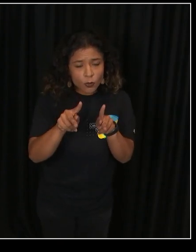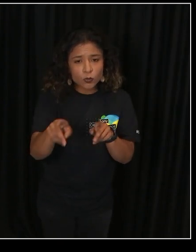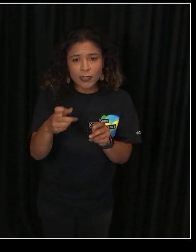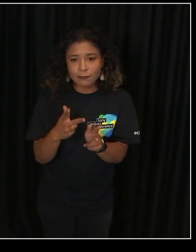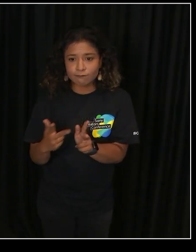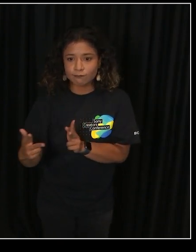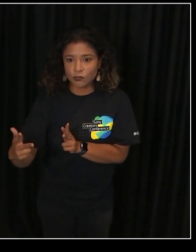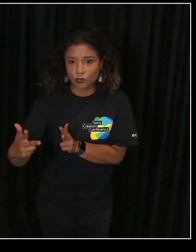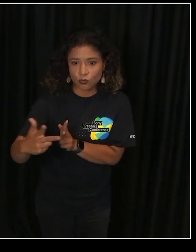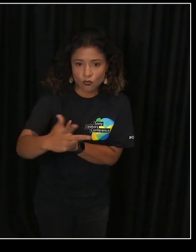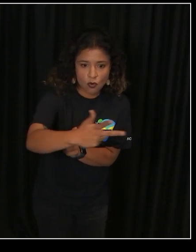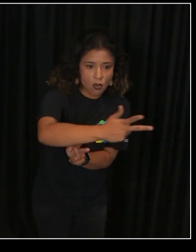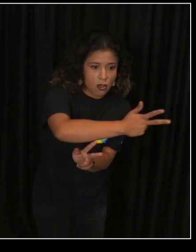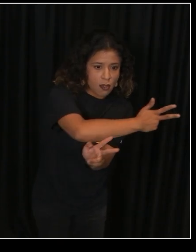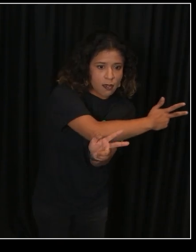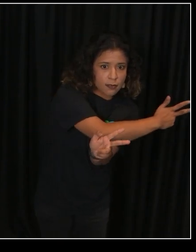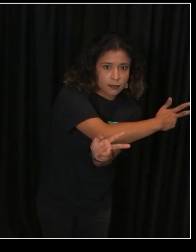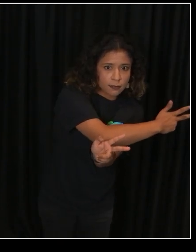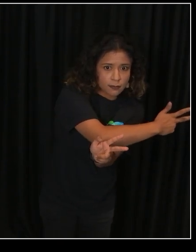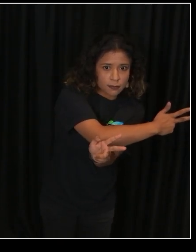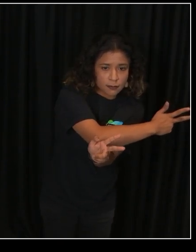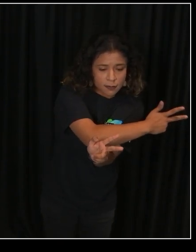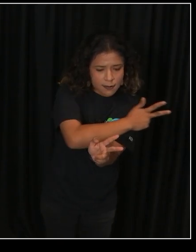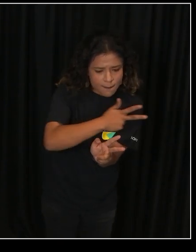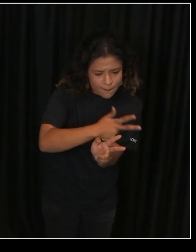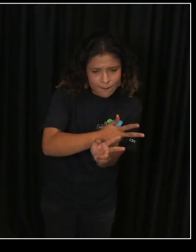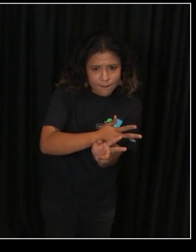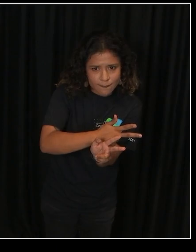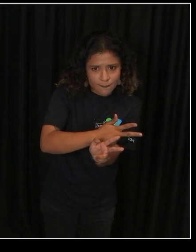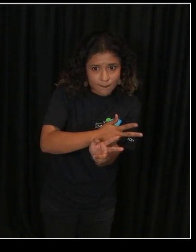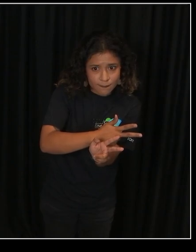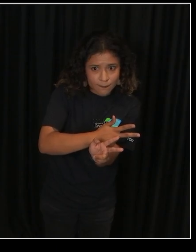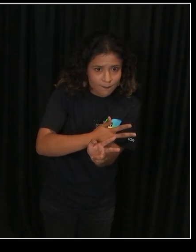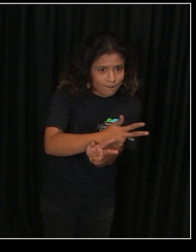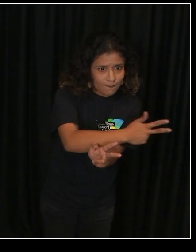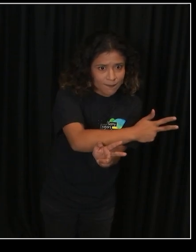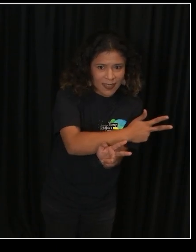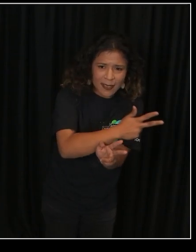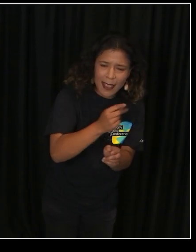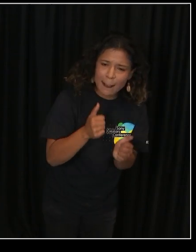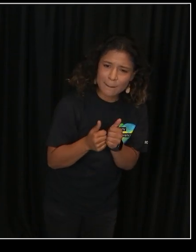where you start on the outside and you take a sharper turn, come back on the inside, and you're able to execute a pass.